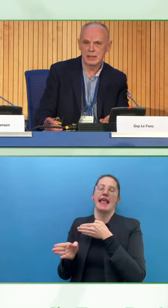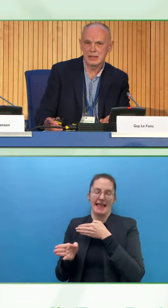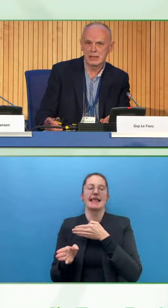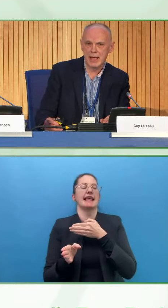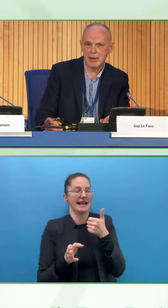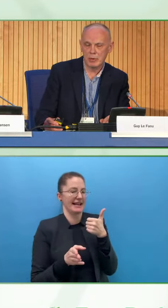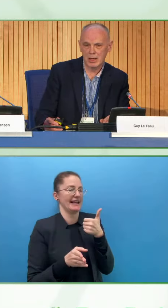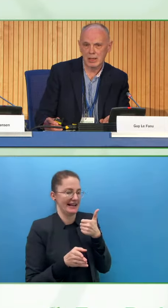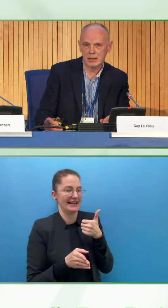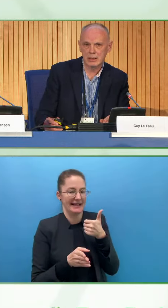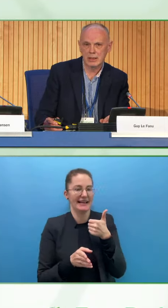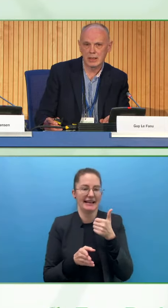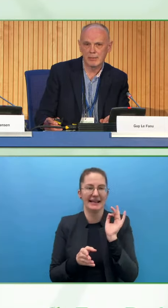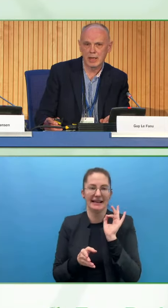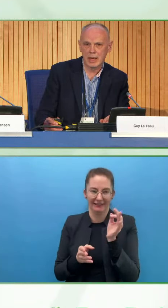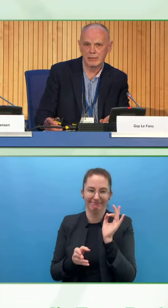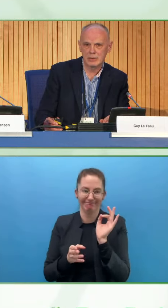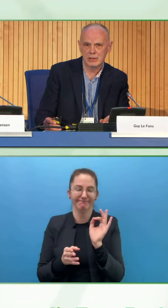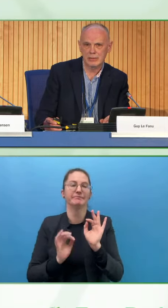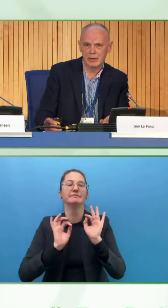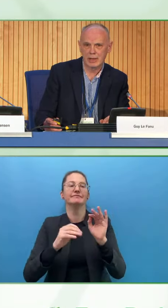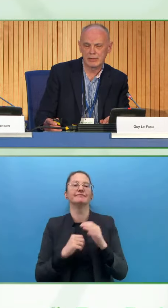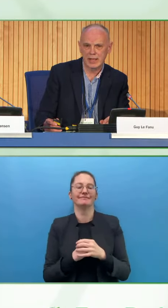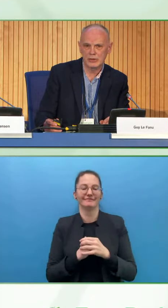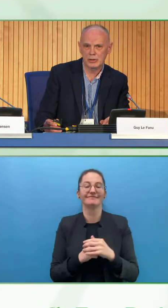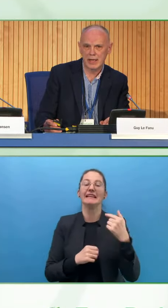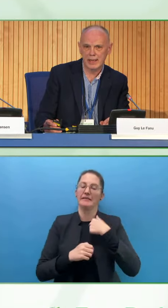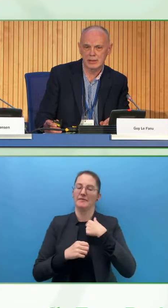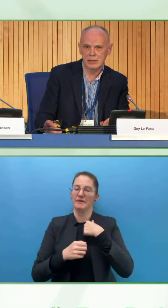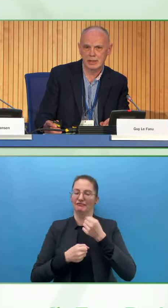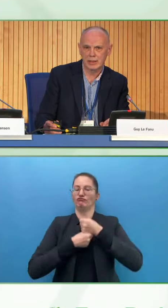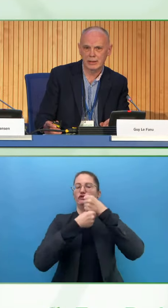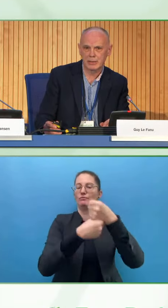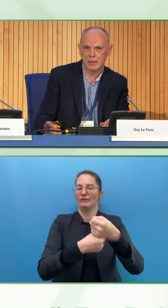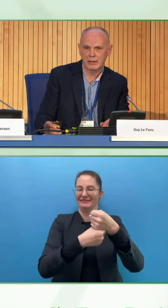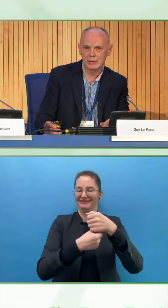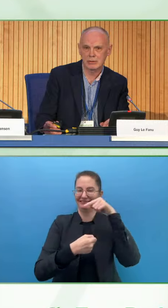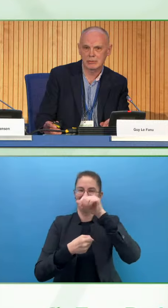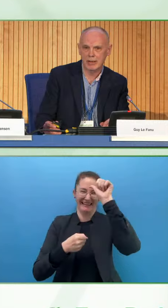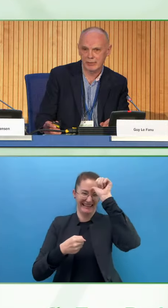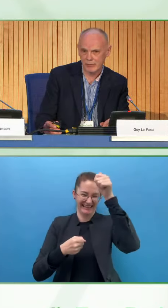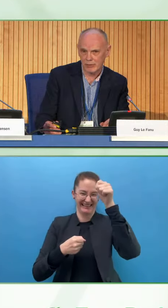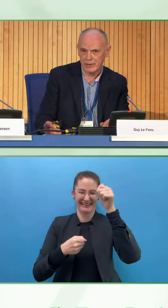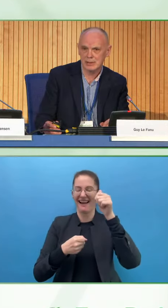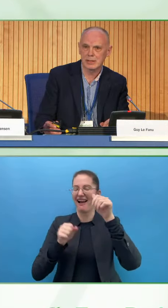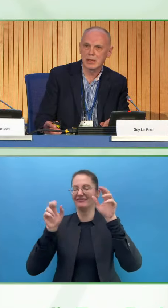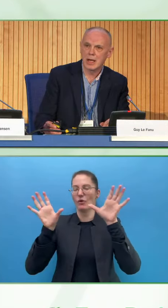This is their work, and they should get complete credit for it.